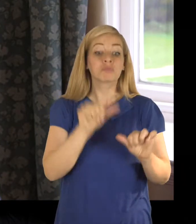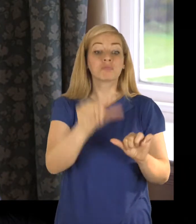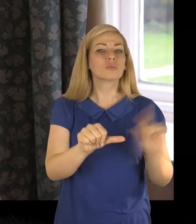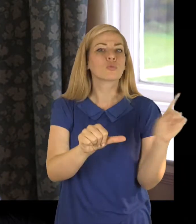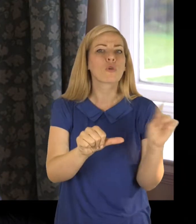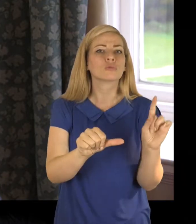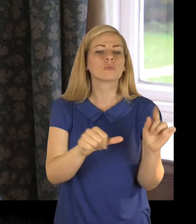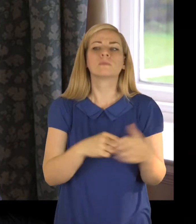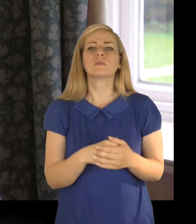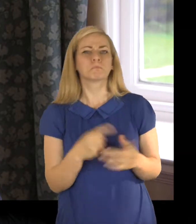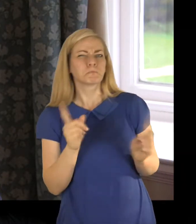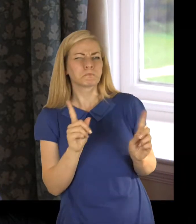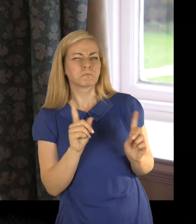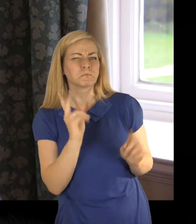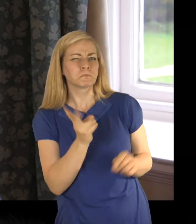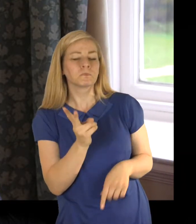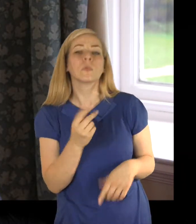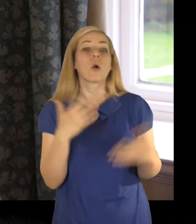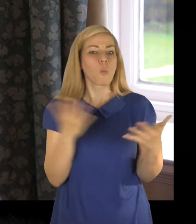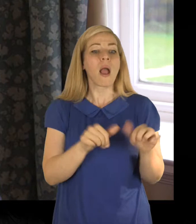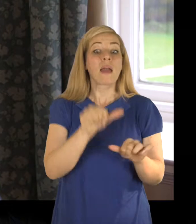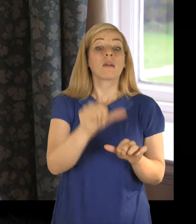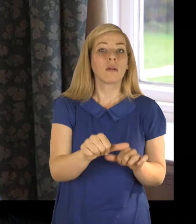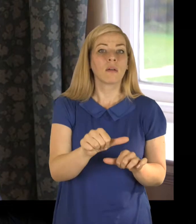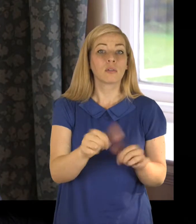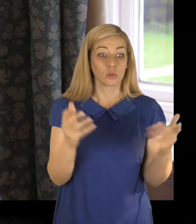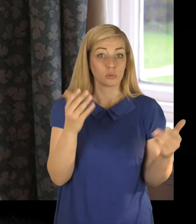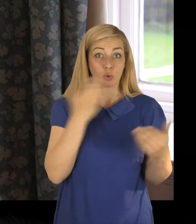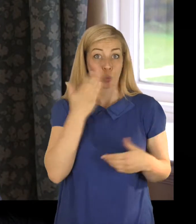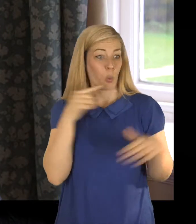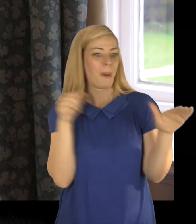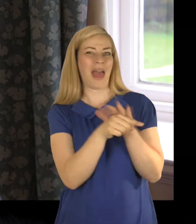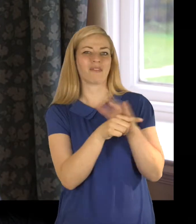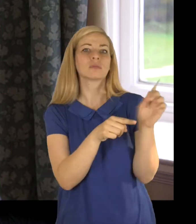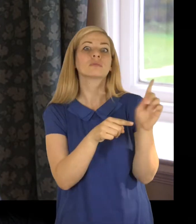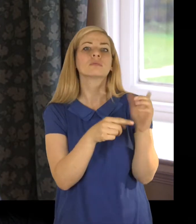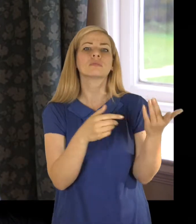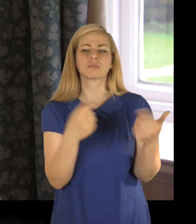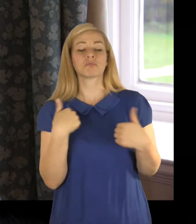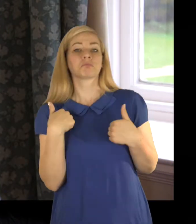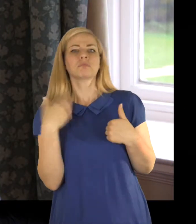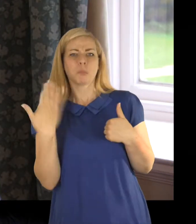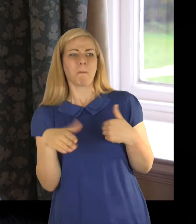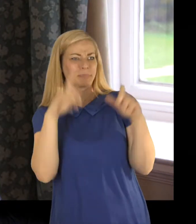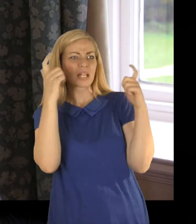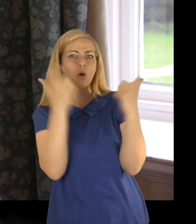Interviewer: Where did you go next, when you left school? Daniel: I just said; college. Interviewer: To college?